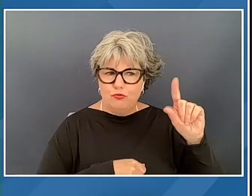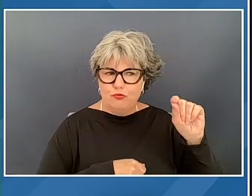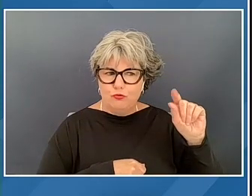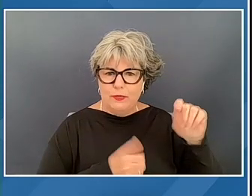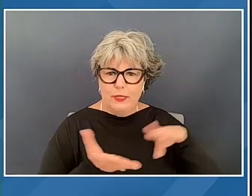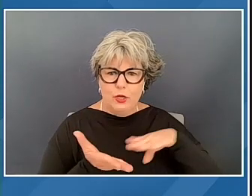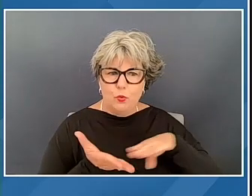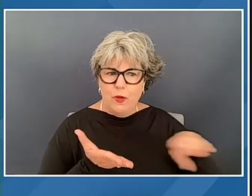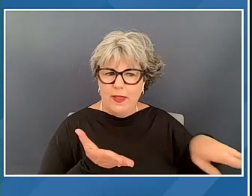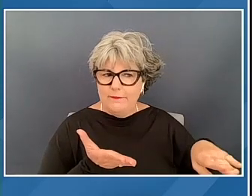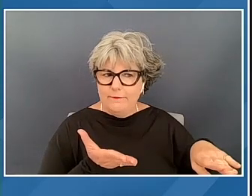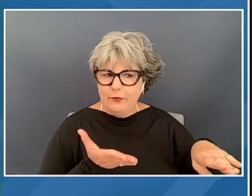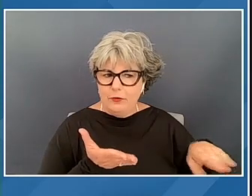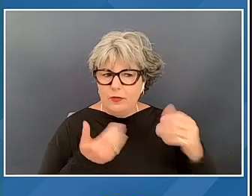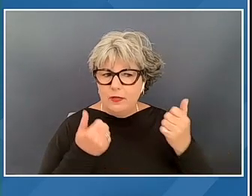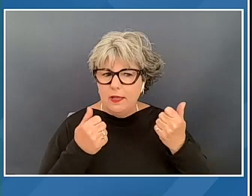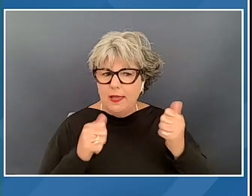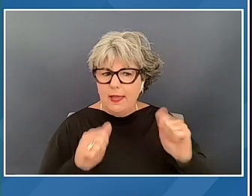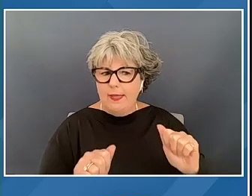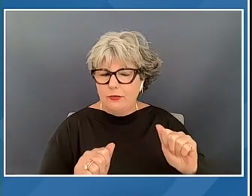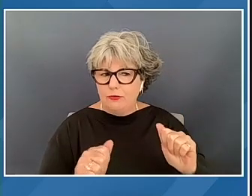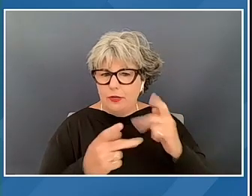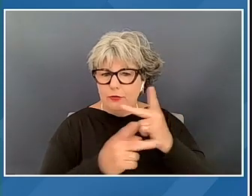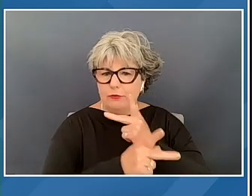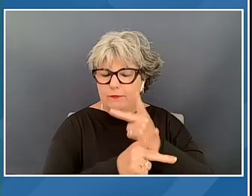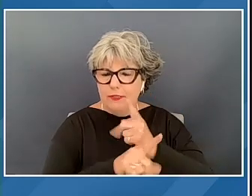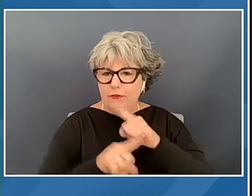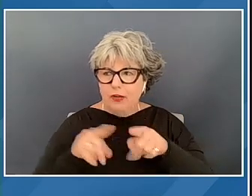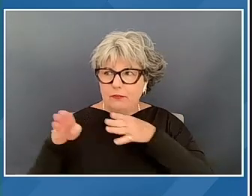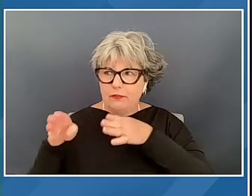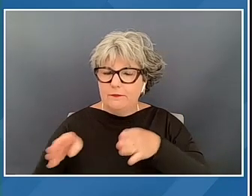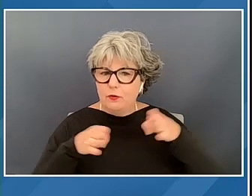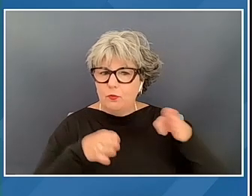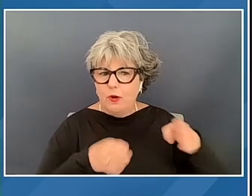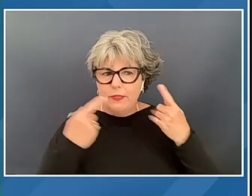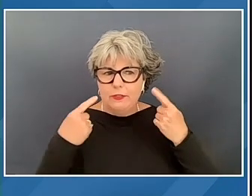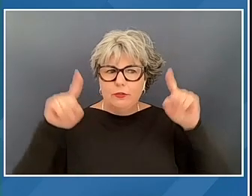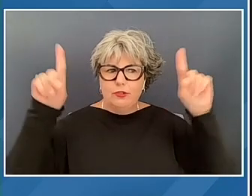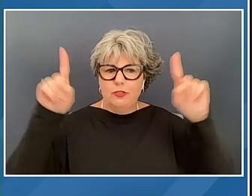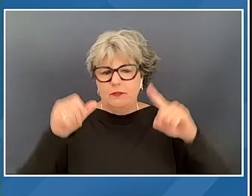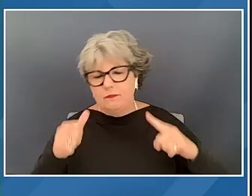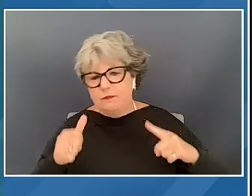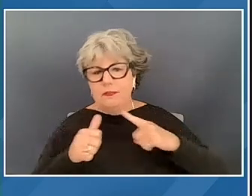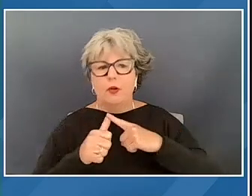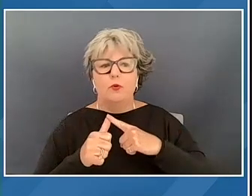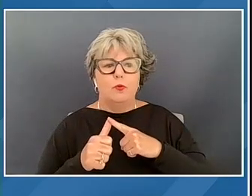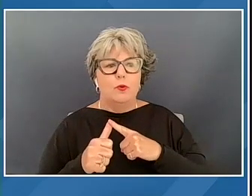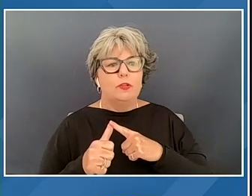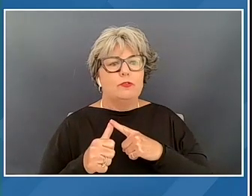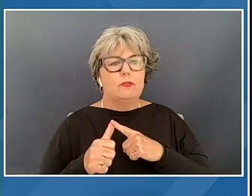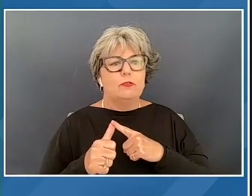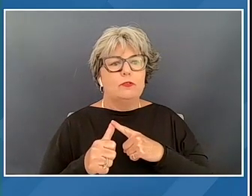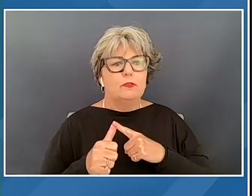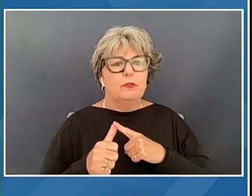and trying to find different ways to achieve the original- the waiver and where